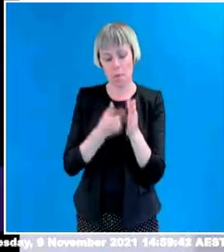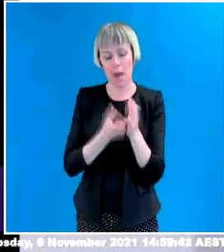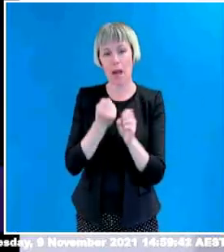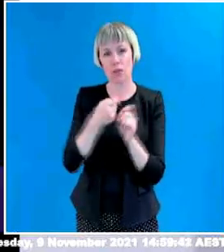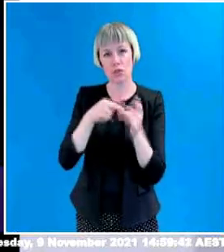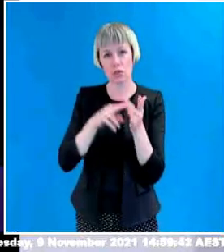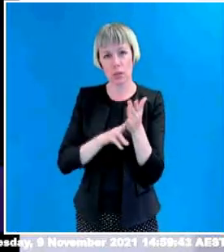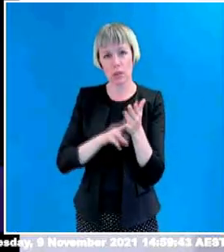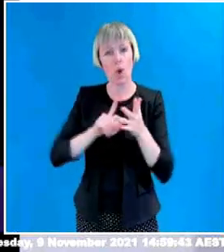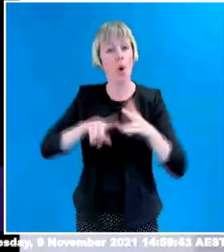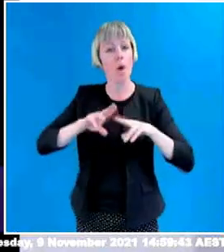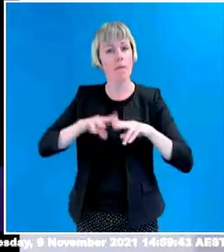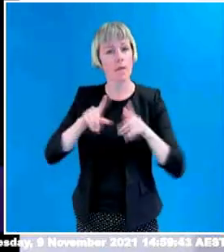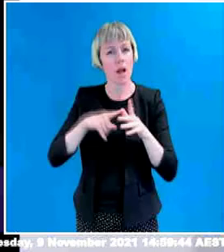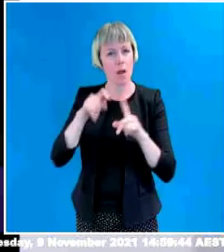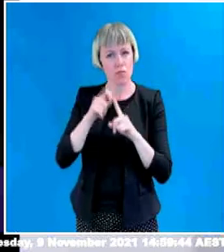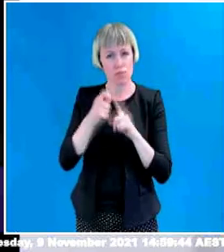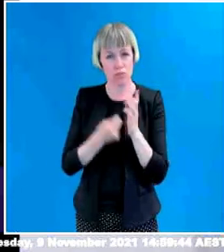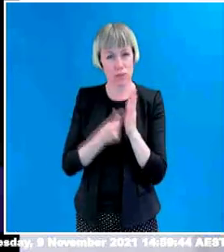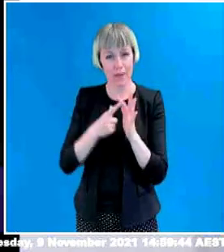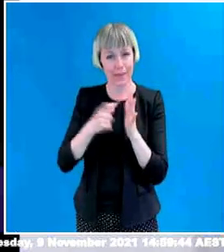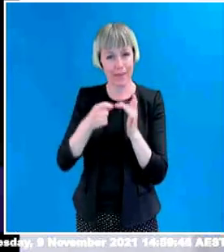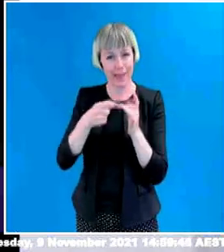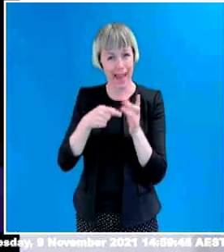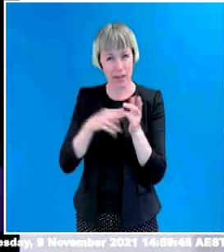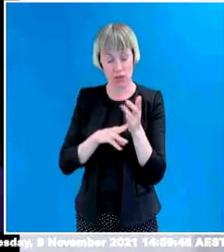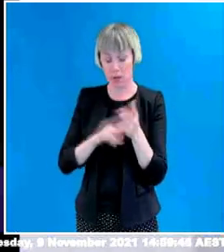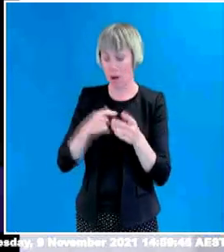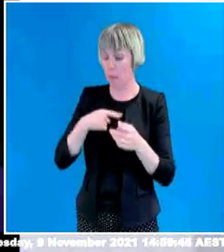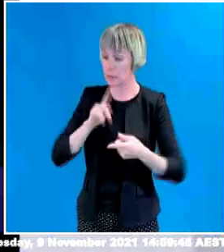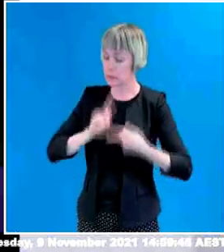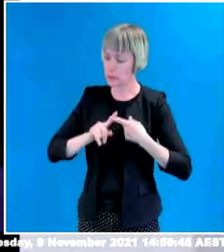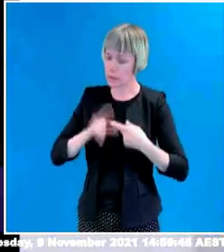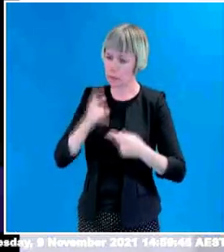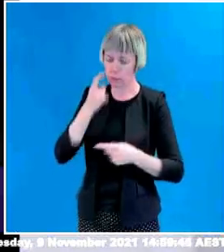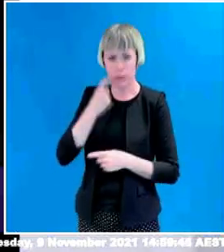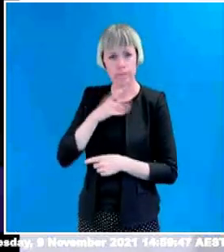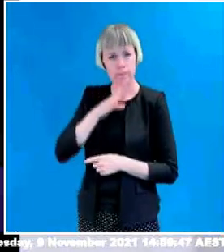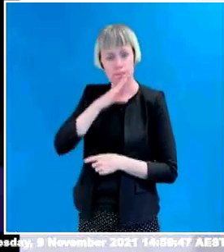need to understand the basis on which this proposition is put by the